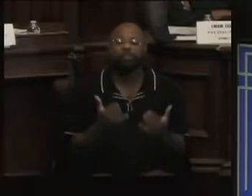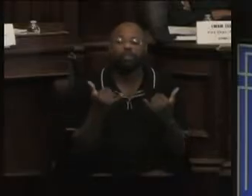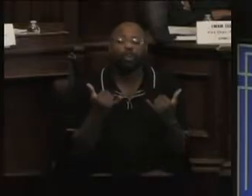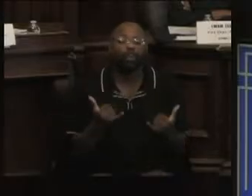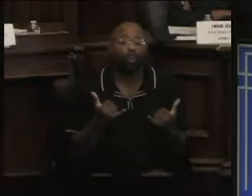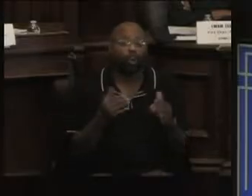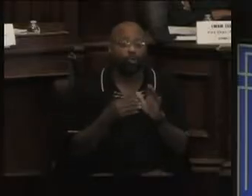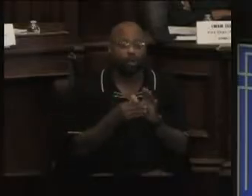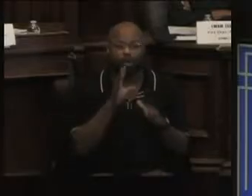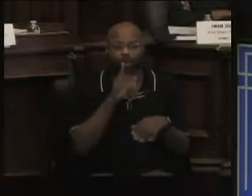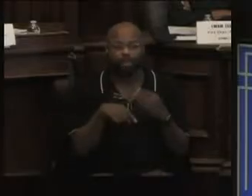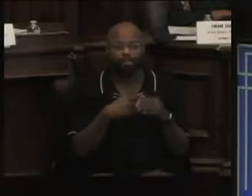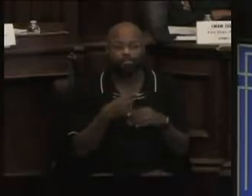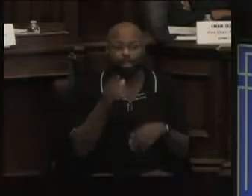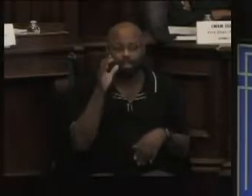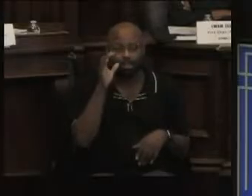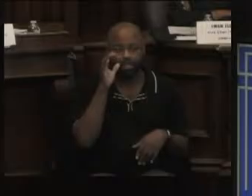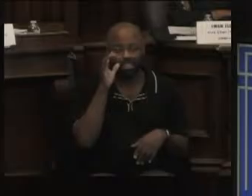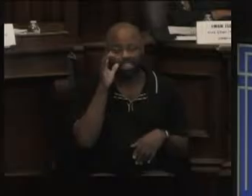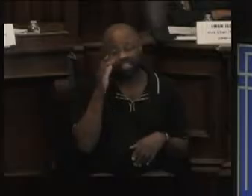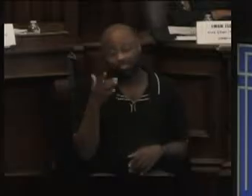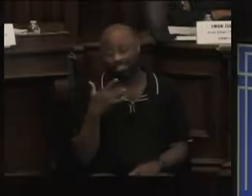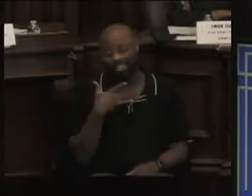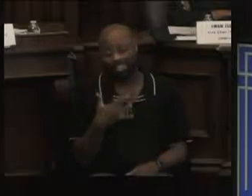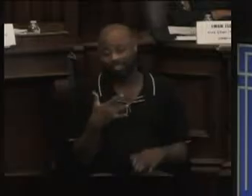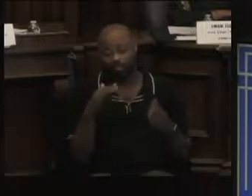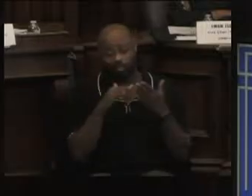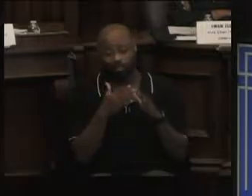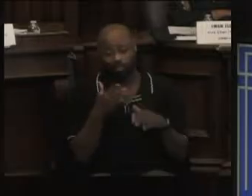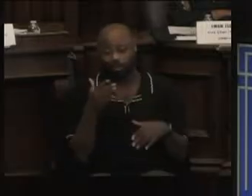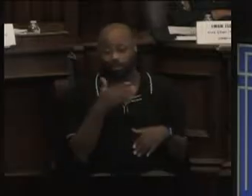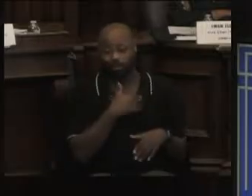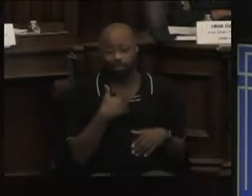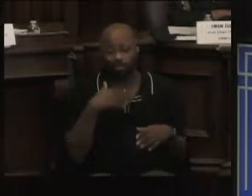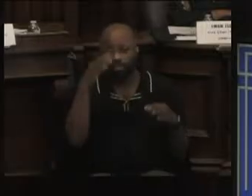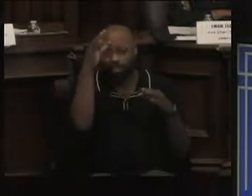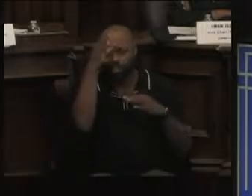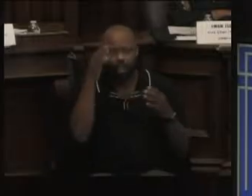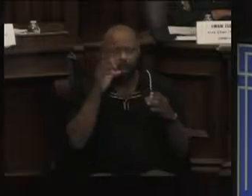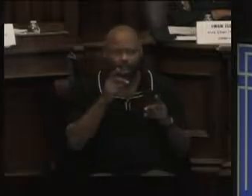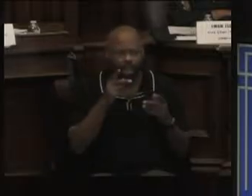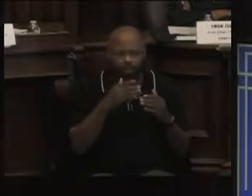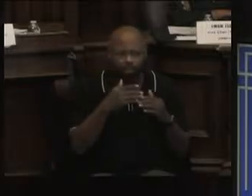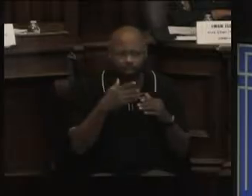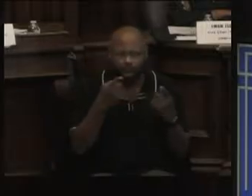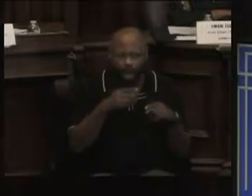community residents. So our current model talks about